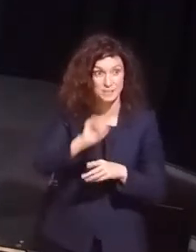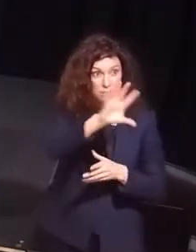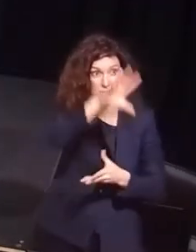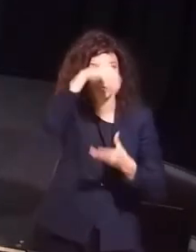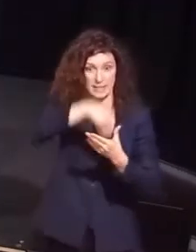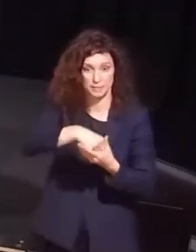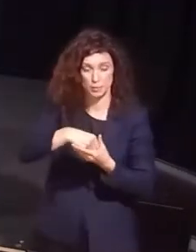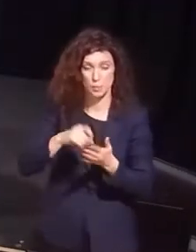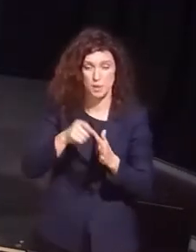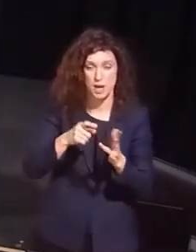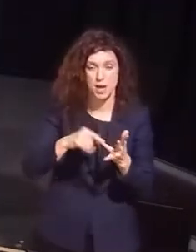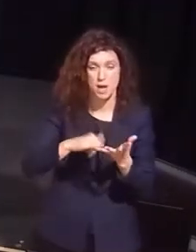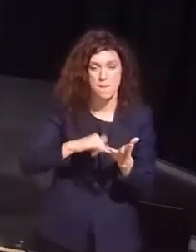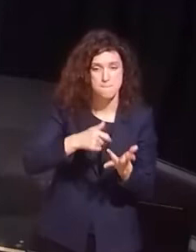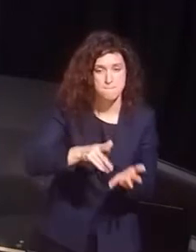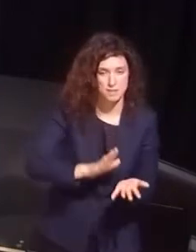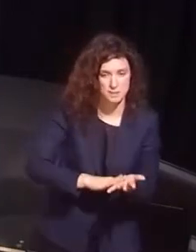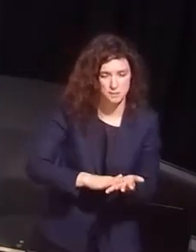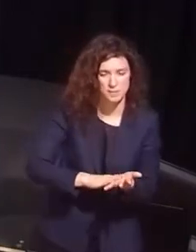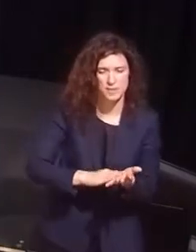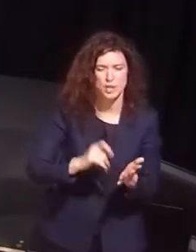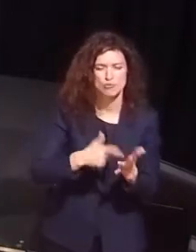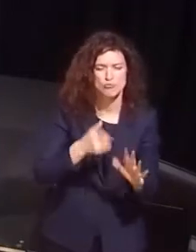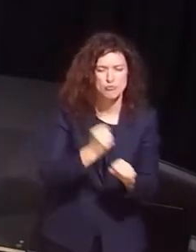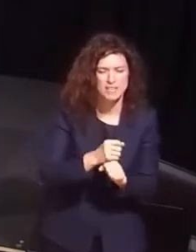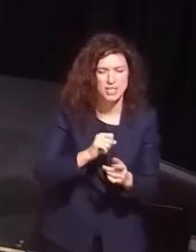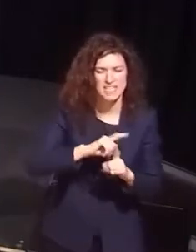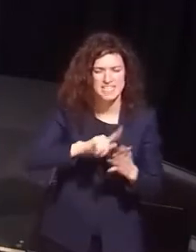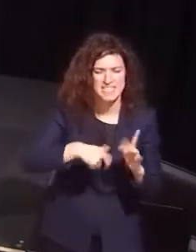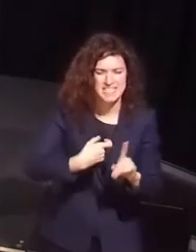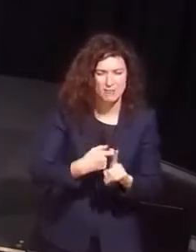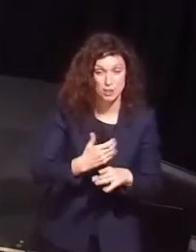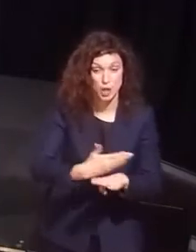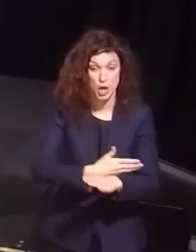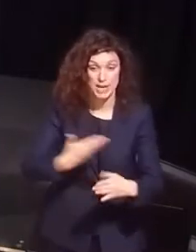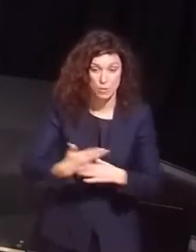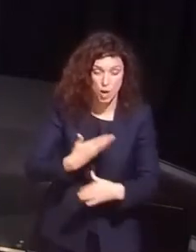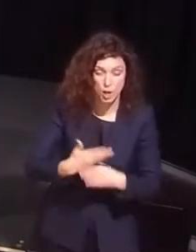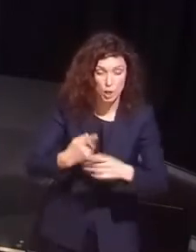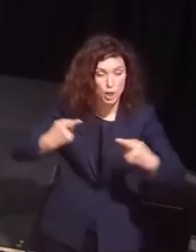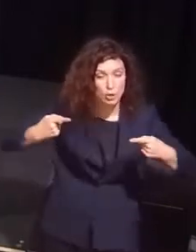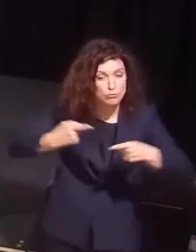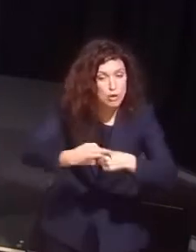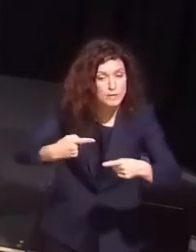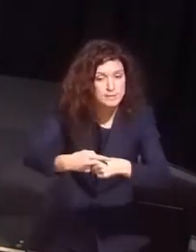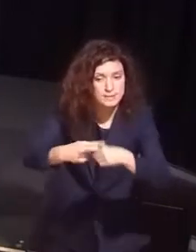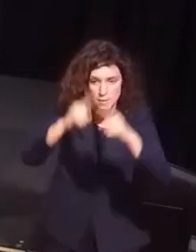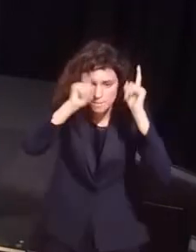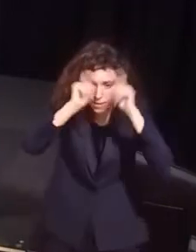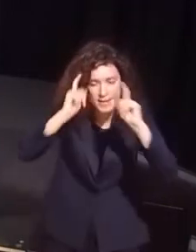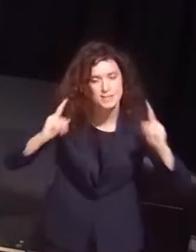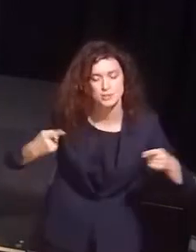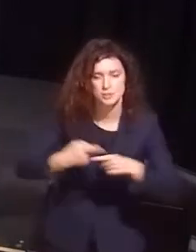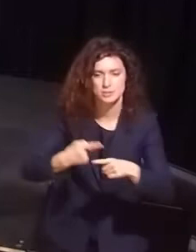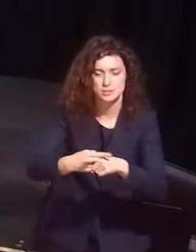From Reg's and Derek's early work a cross pollination of ideas and practices were bursting into vivid life.